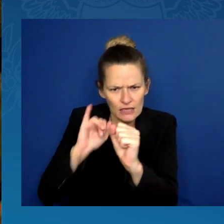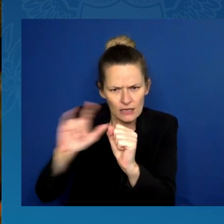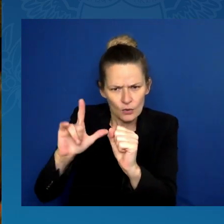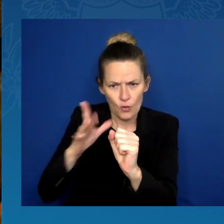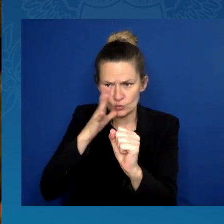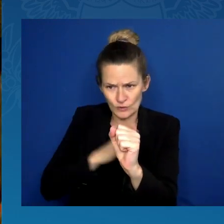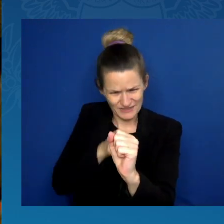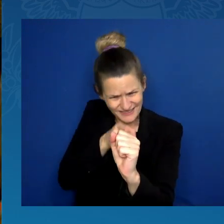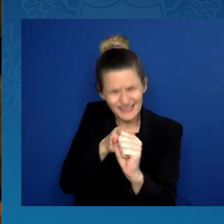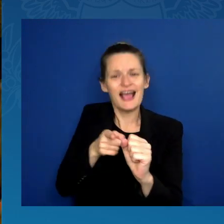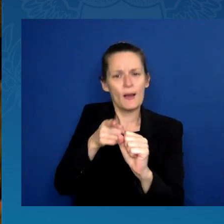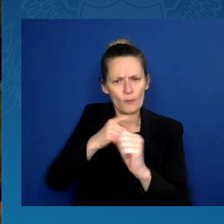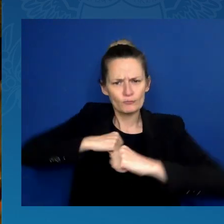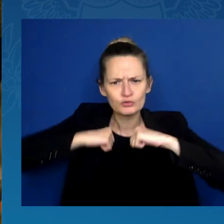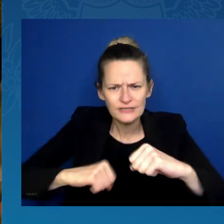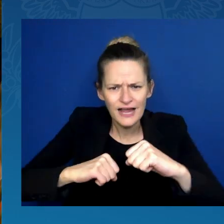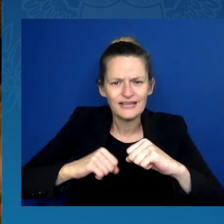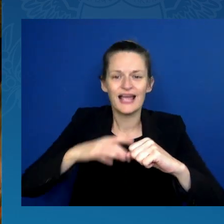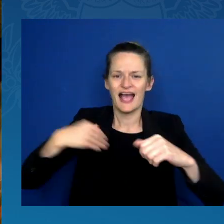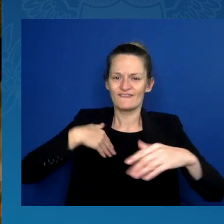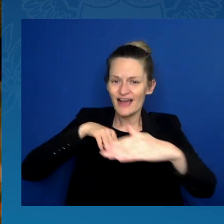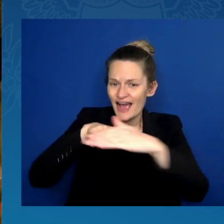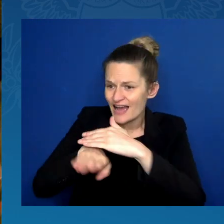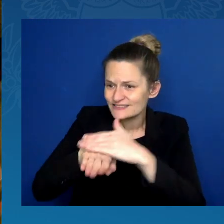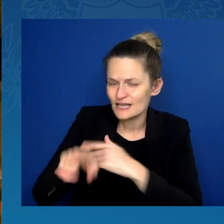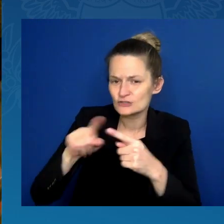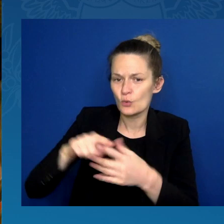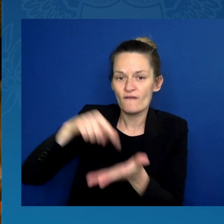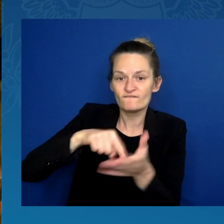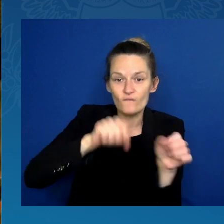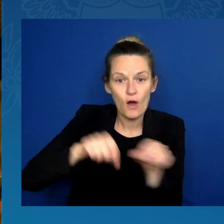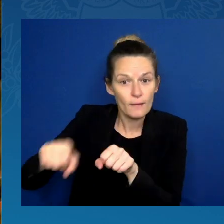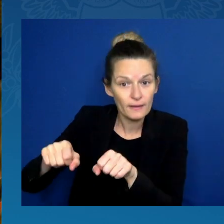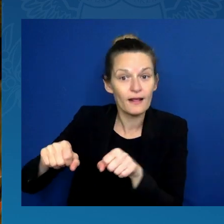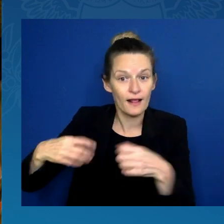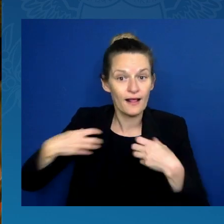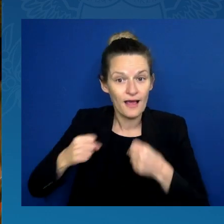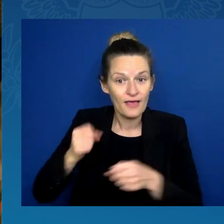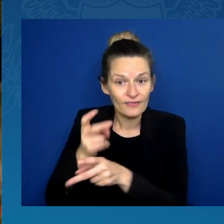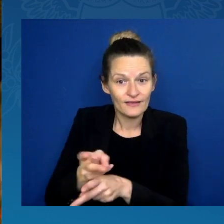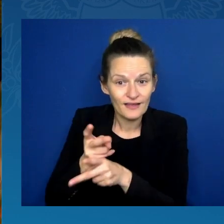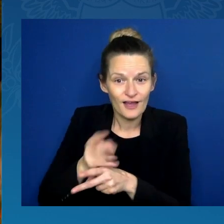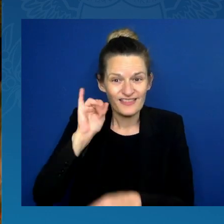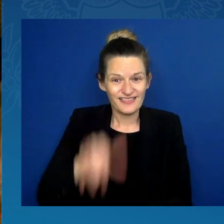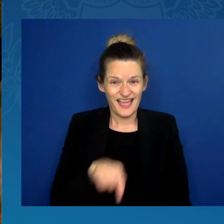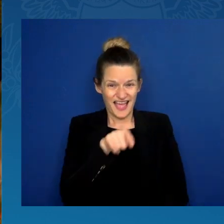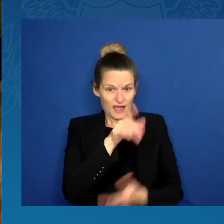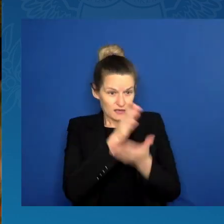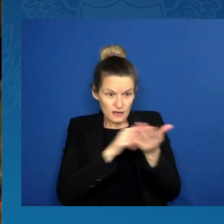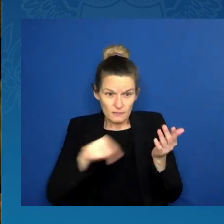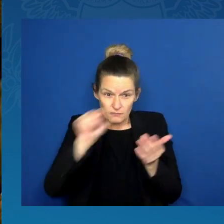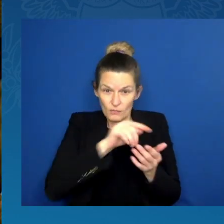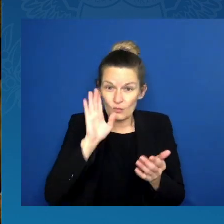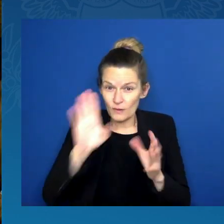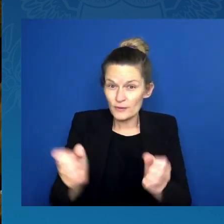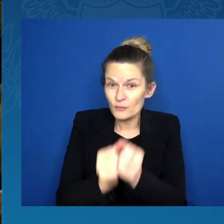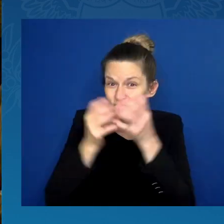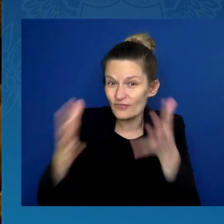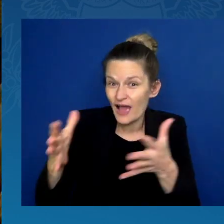so that nobody would be without an option. In Illinois, we are a safe haven for women, regardless of income or zip code.